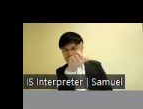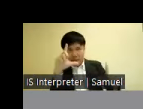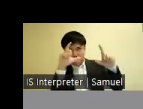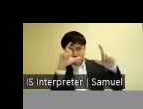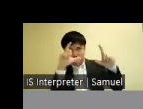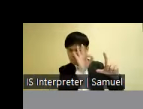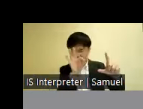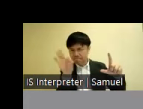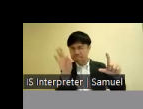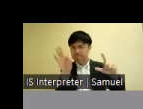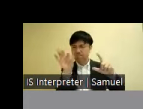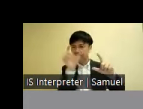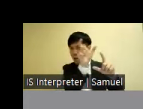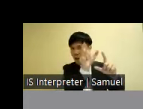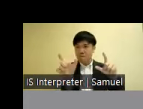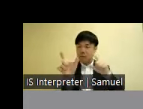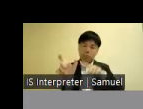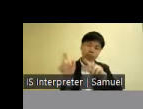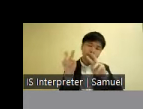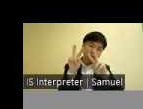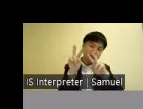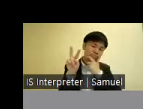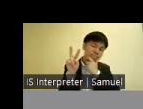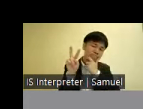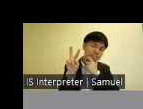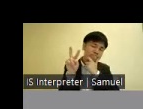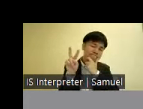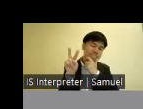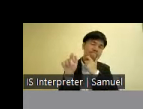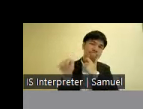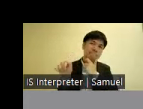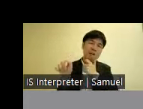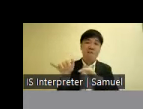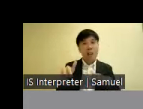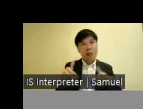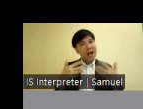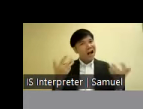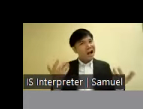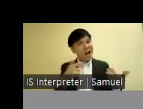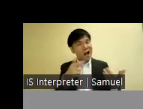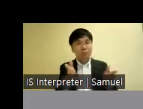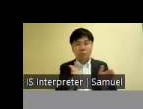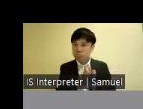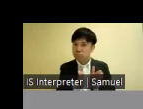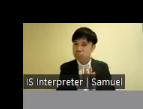So, we could access not only what was reported, but the materials that were developed.